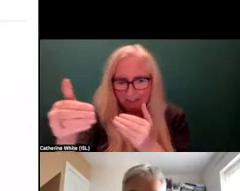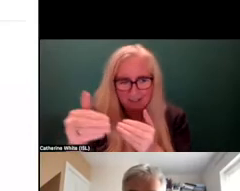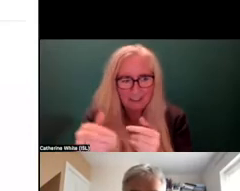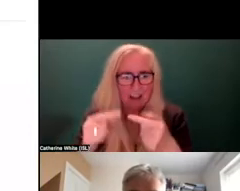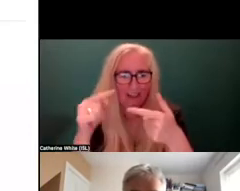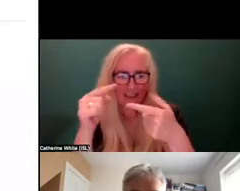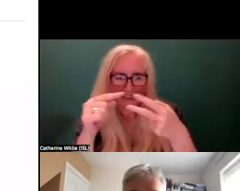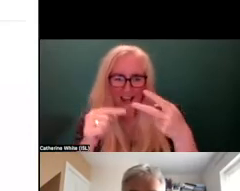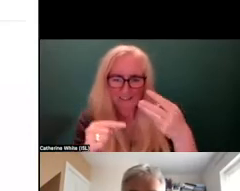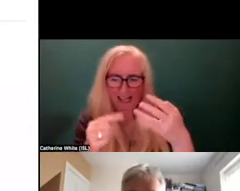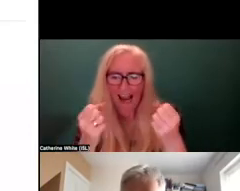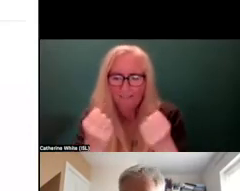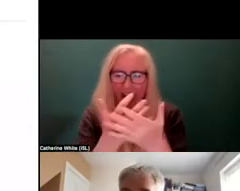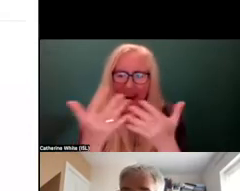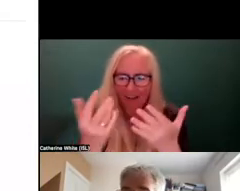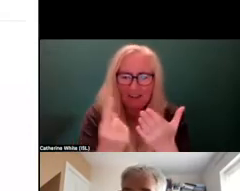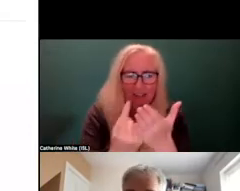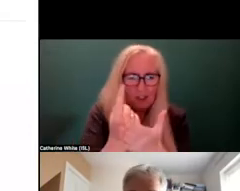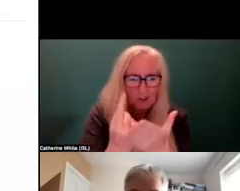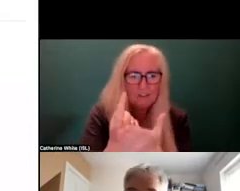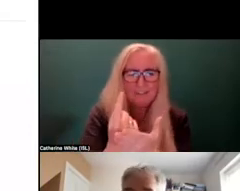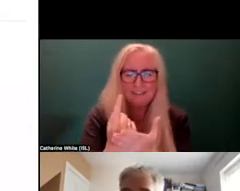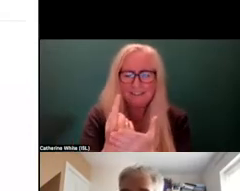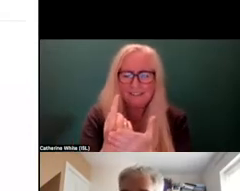And so that tech is dealing with lots of issues that we've seen, you know, it's for